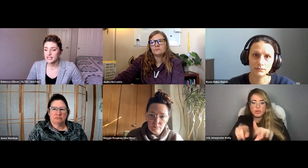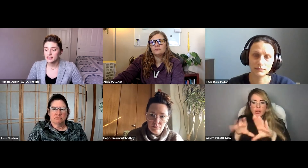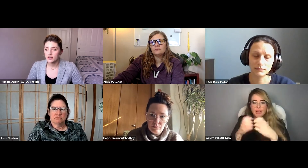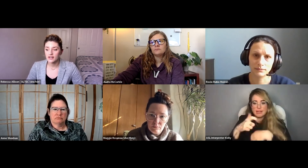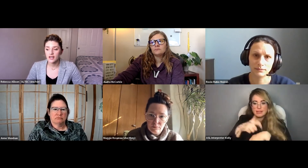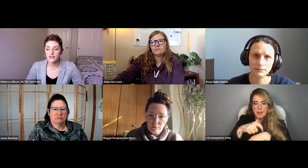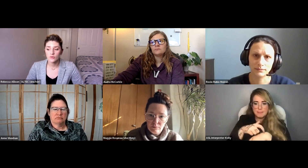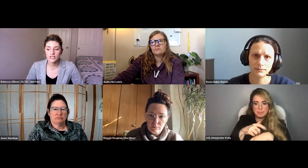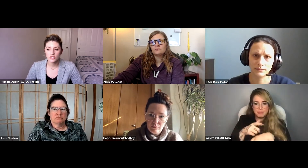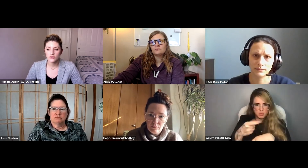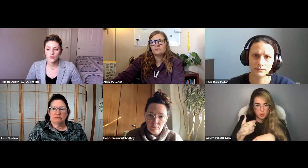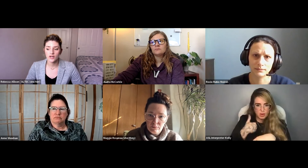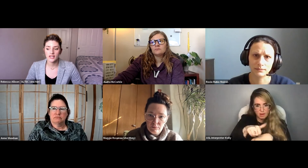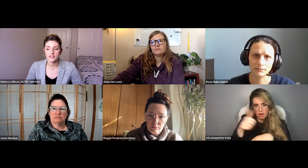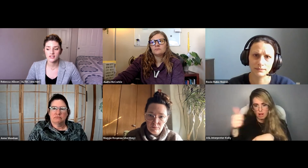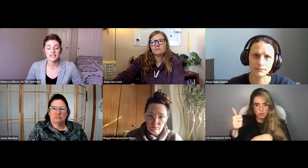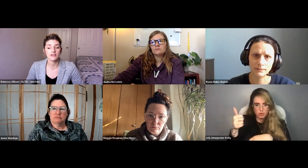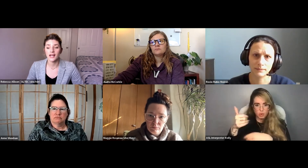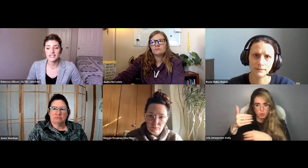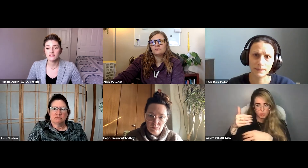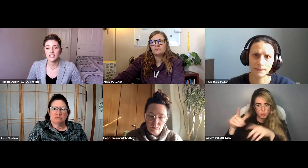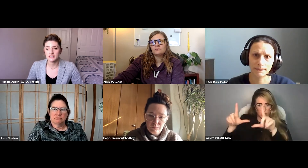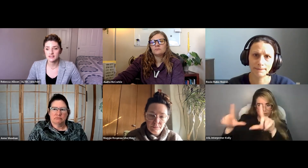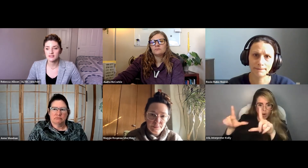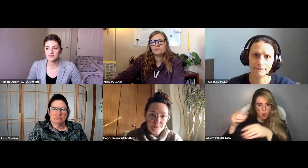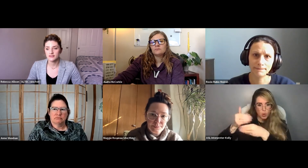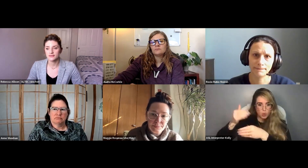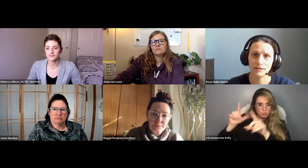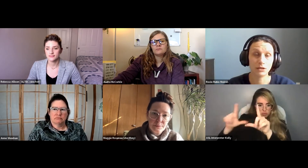Is there another window you're in to see their activities?"